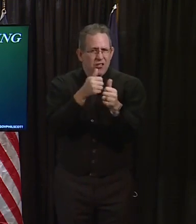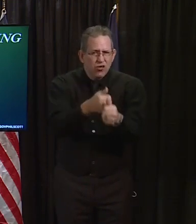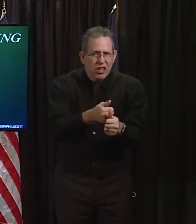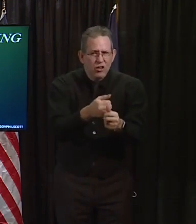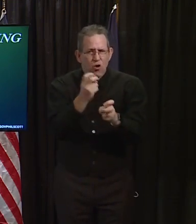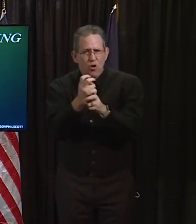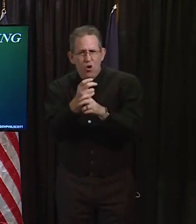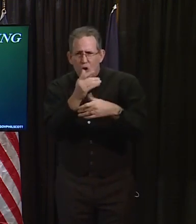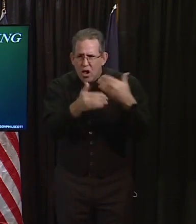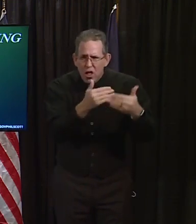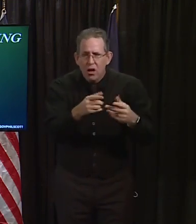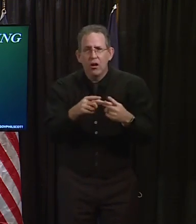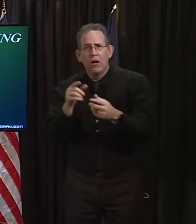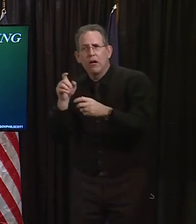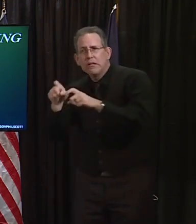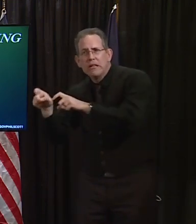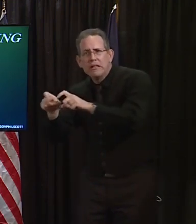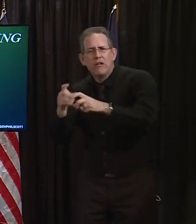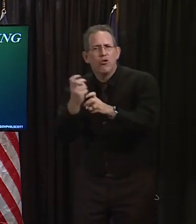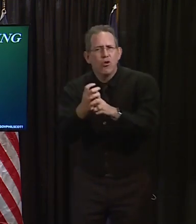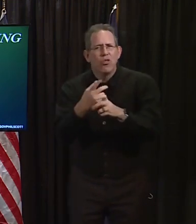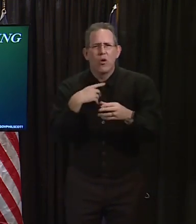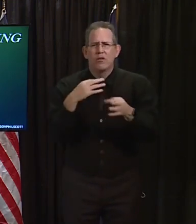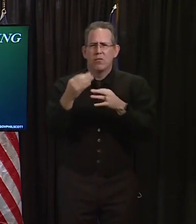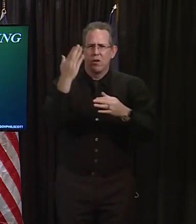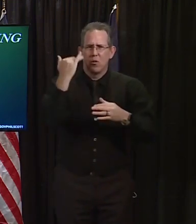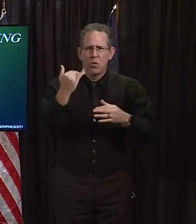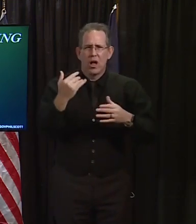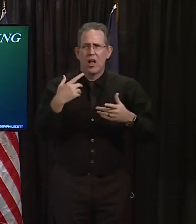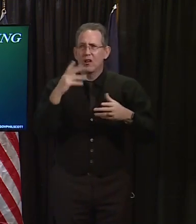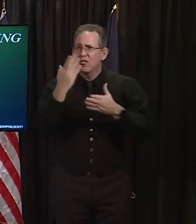fair characterization Macron is forcing us to move quicker than we might